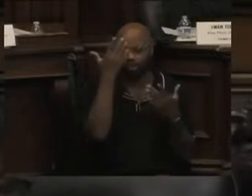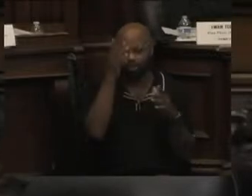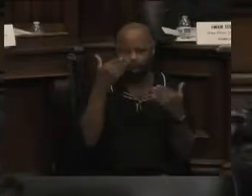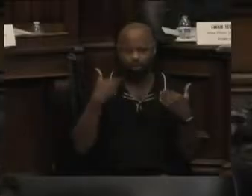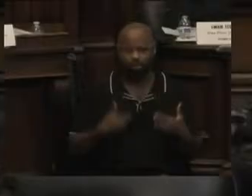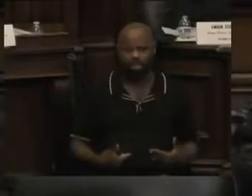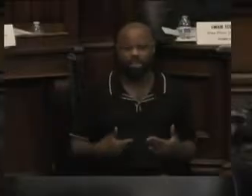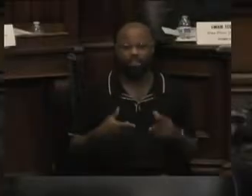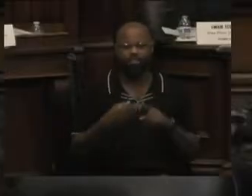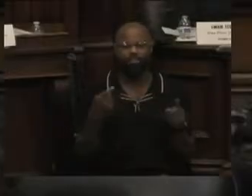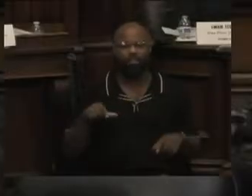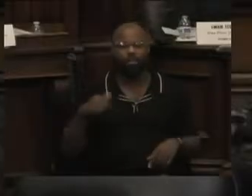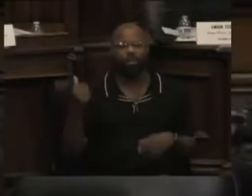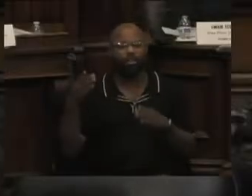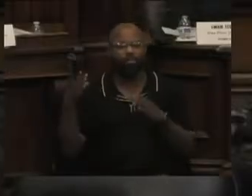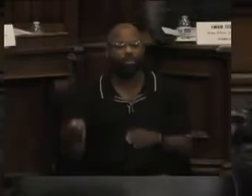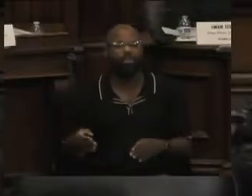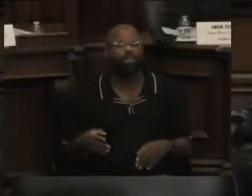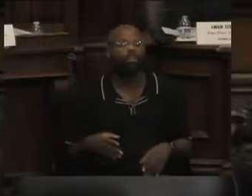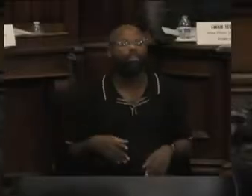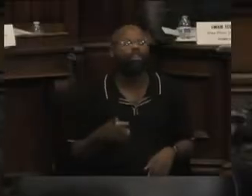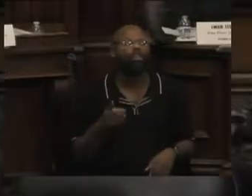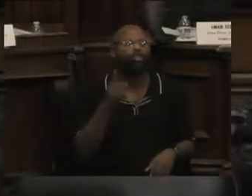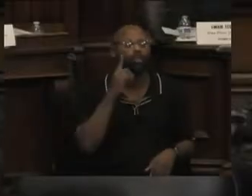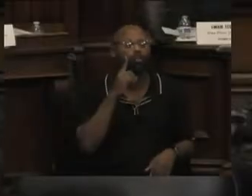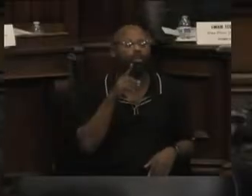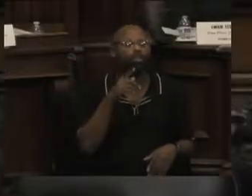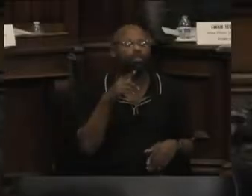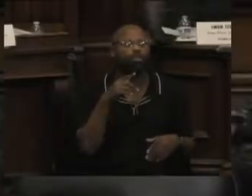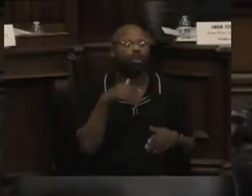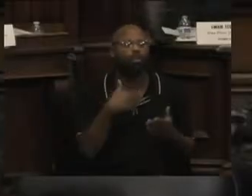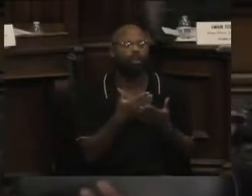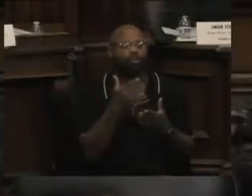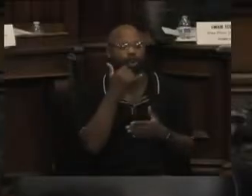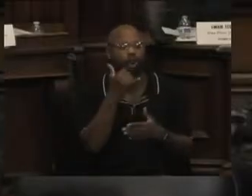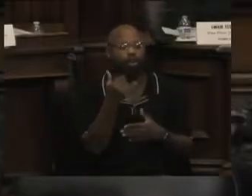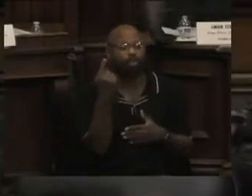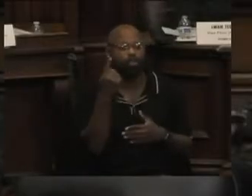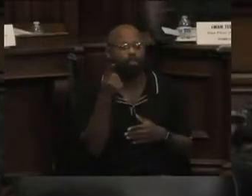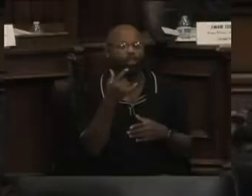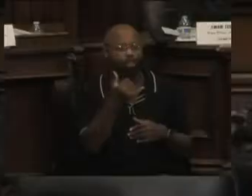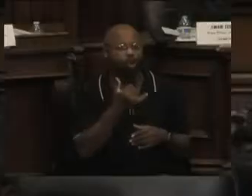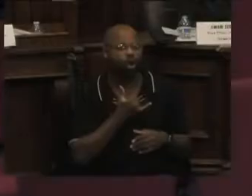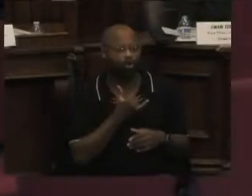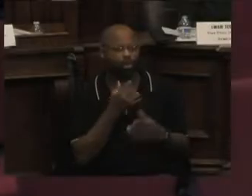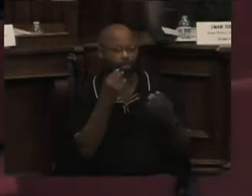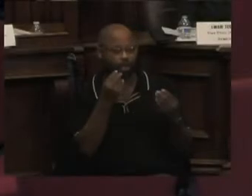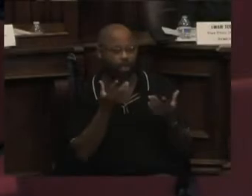beforehand because no one, you know, whoever is at the door doesn't know me from Adam. So